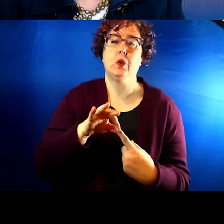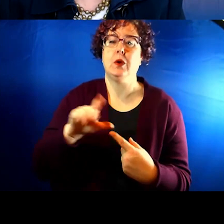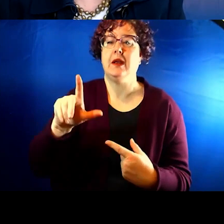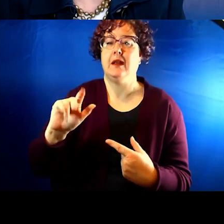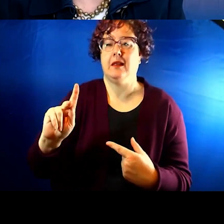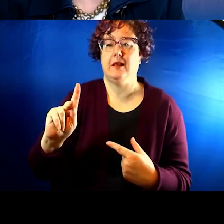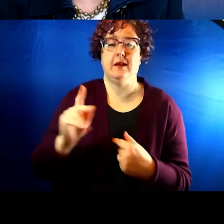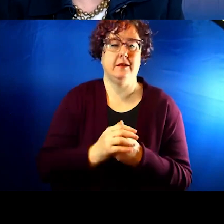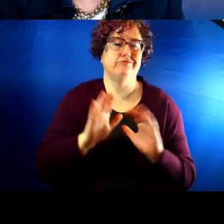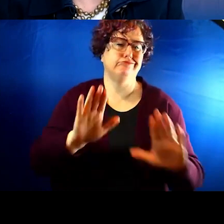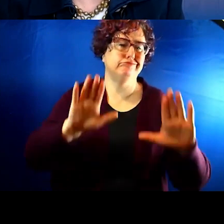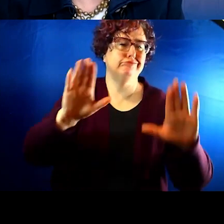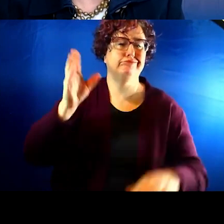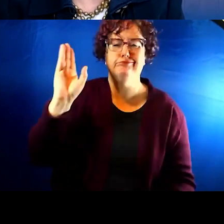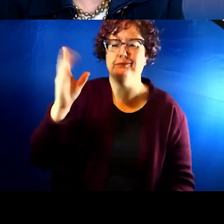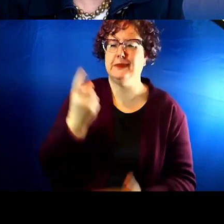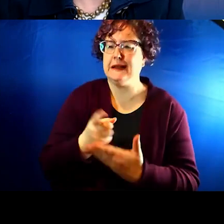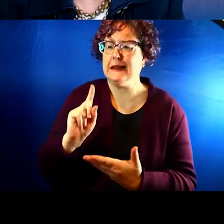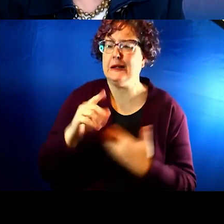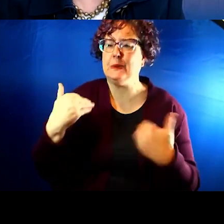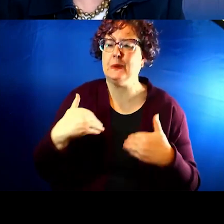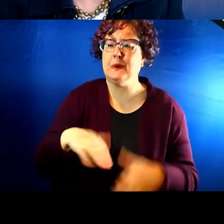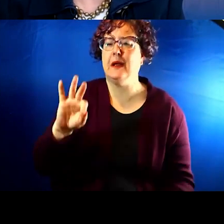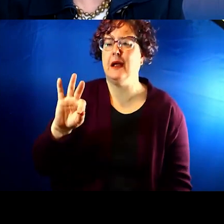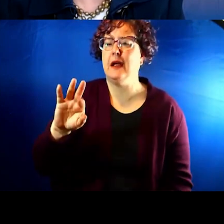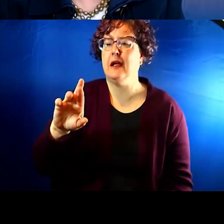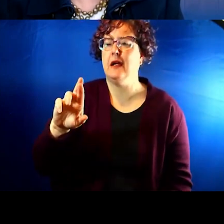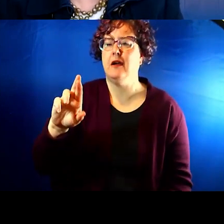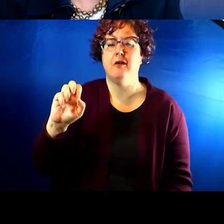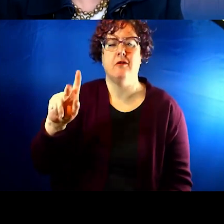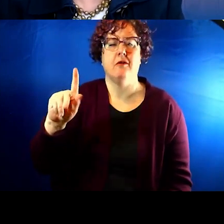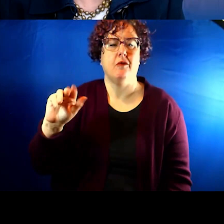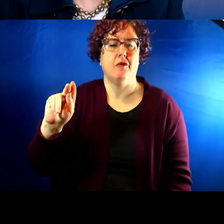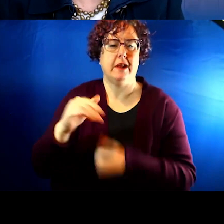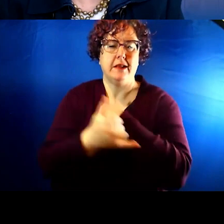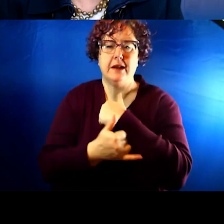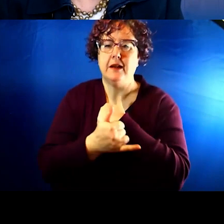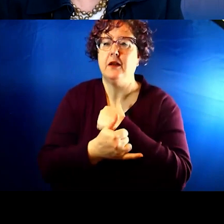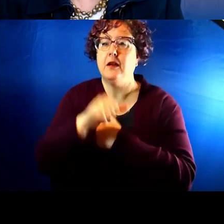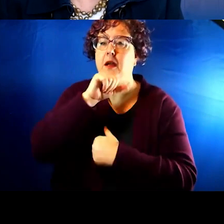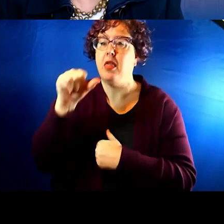GREAT PRESENTATIONS LAST WEEK ABOUT FRANKLIN COUNTY. WE TALKED ABOUT ELMO.